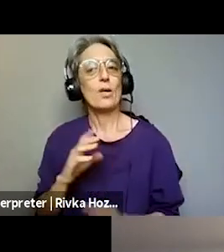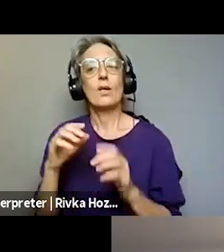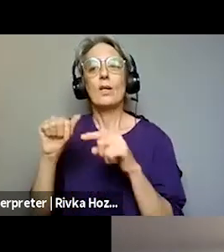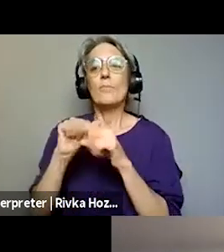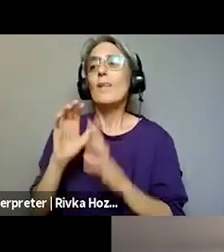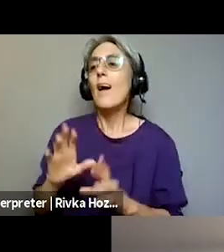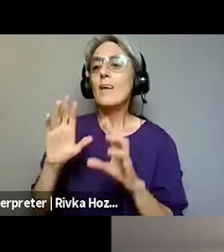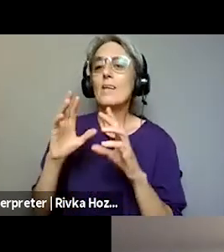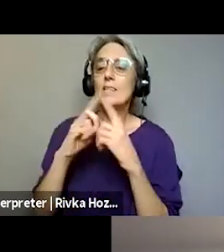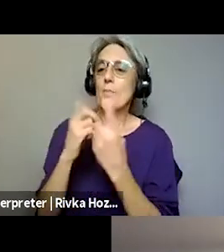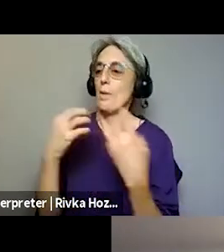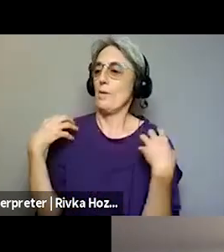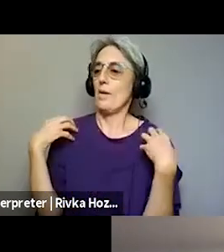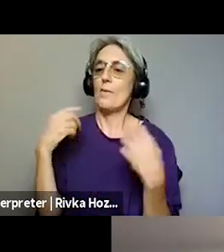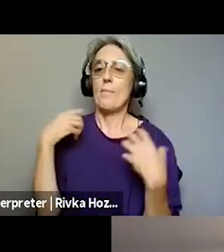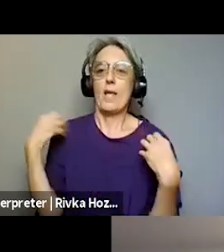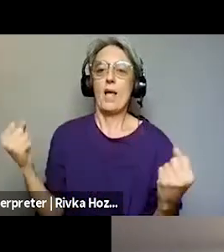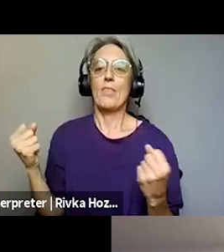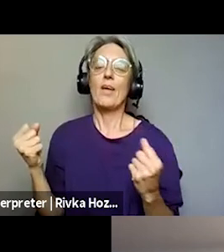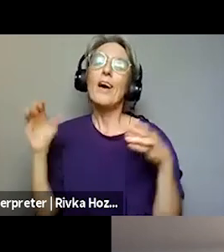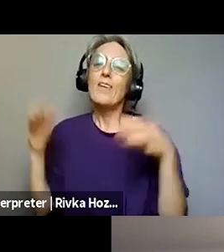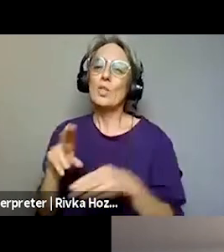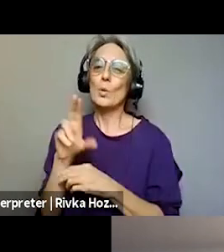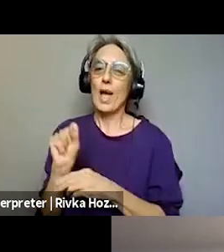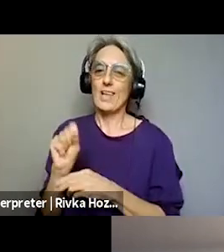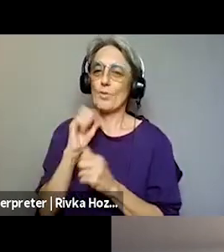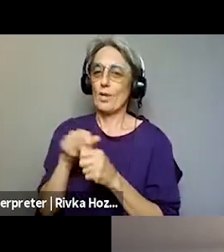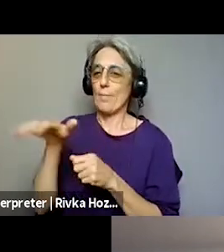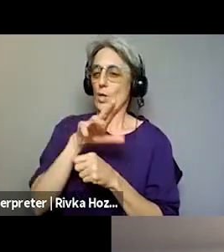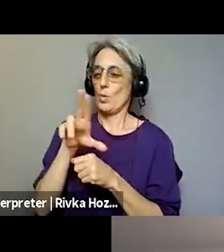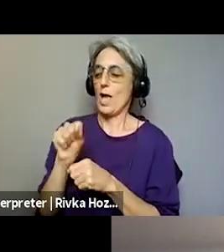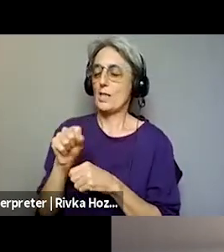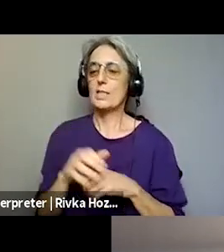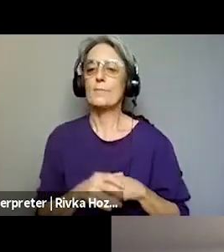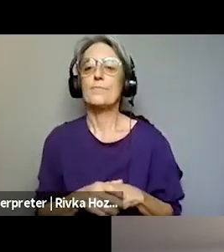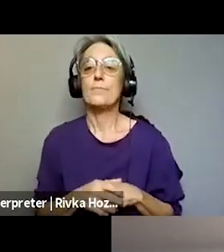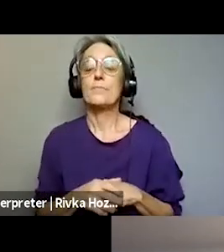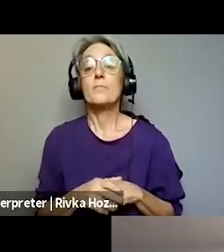centric here, but is really to include, I mean, they do a very good job in including kids with